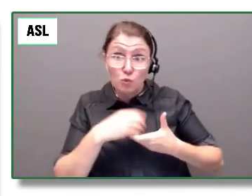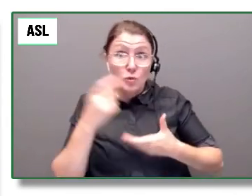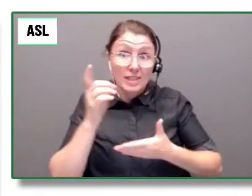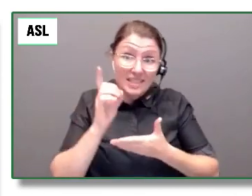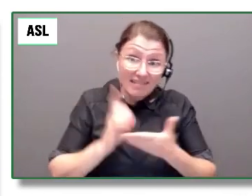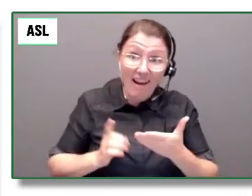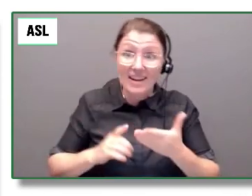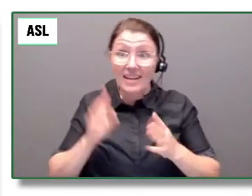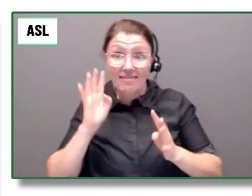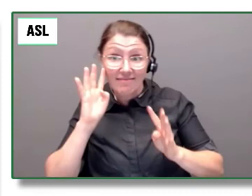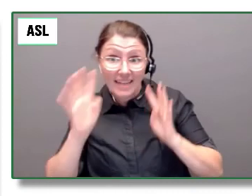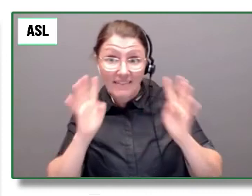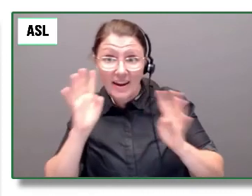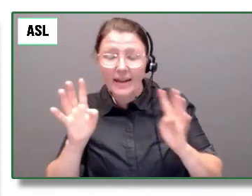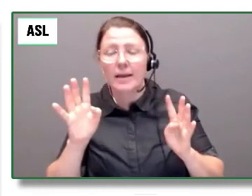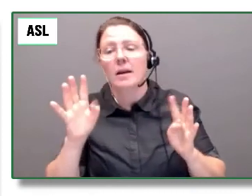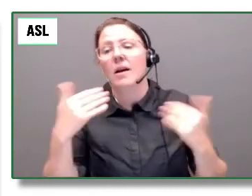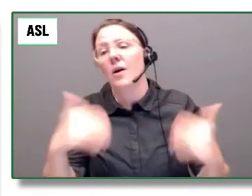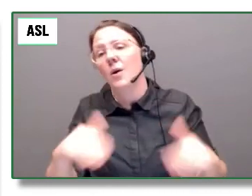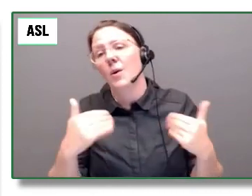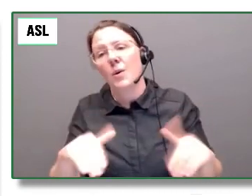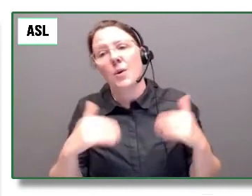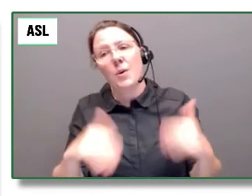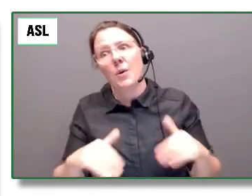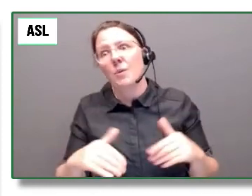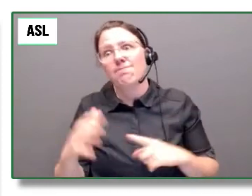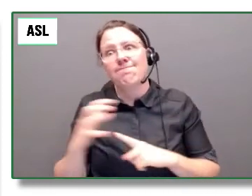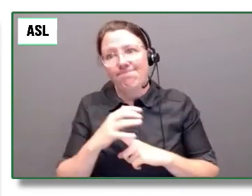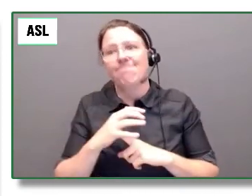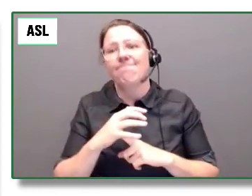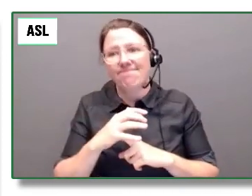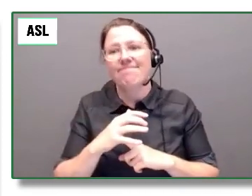world. I'm super excited for this conference.